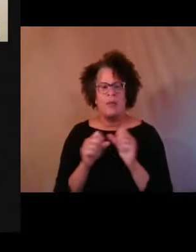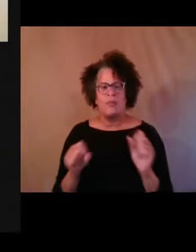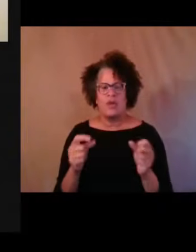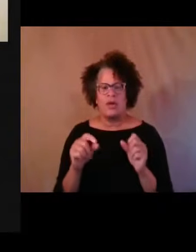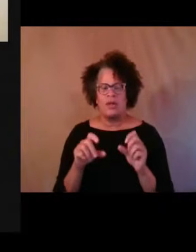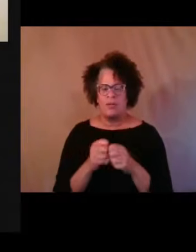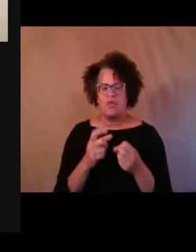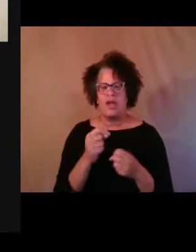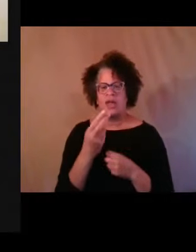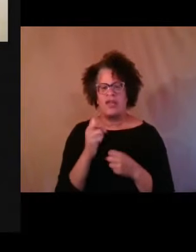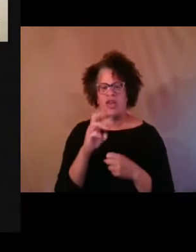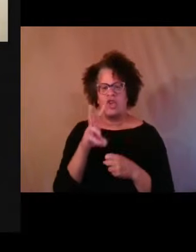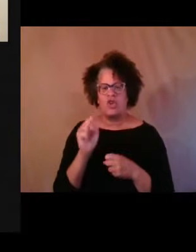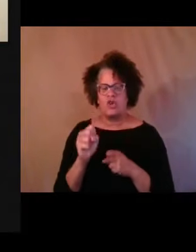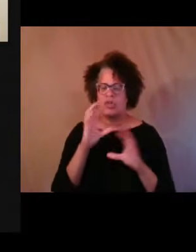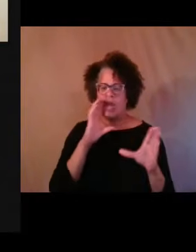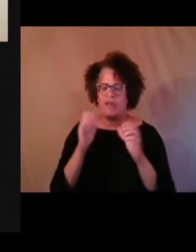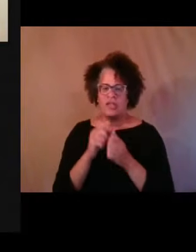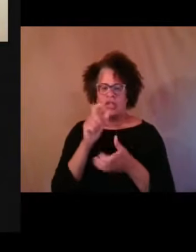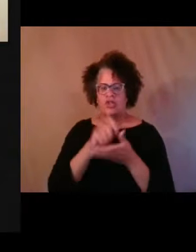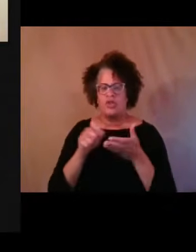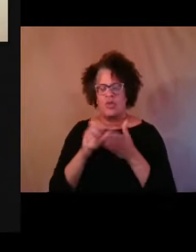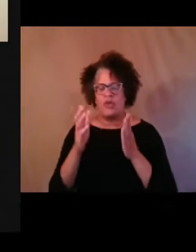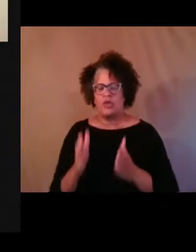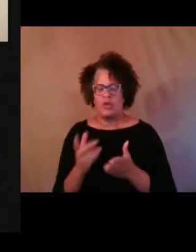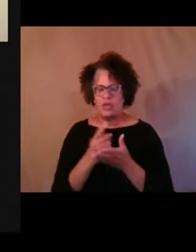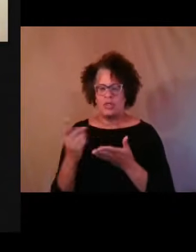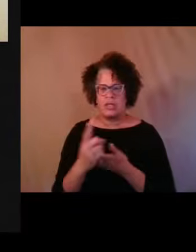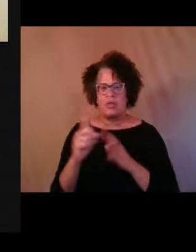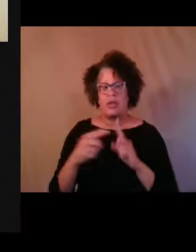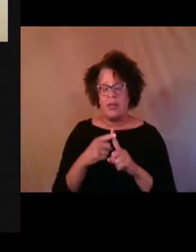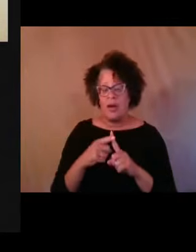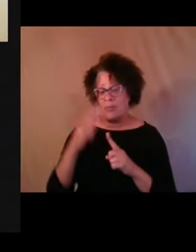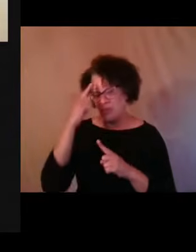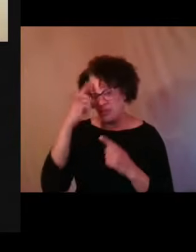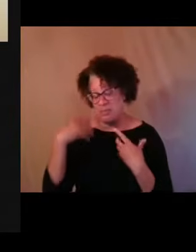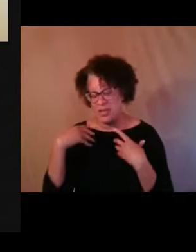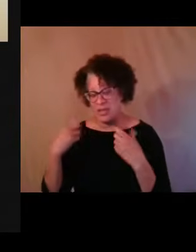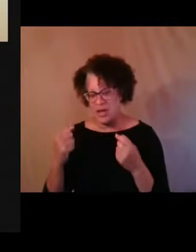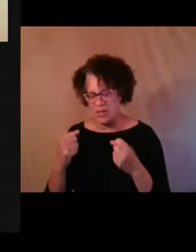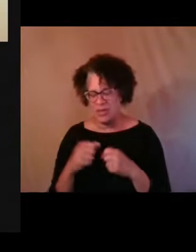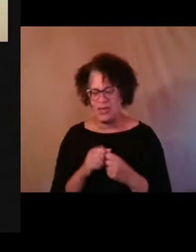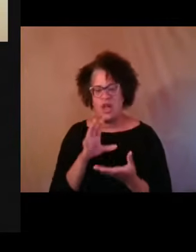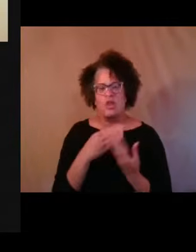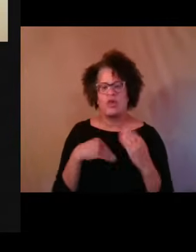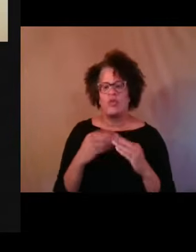A Conversation with Journalists About Mental Health". Learn more at www.thirteen.org/GraceUnderPressure,